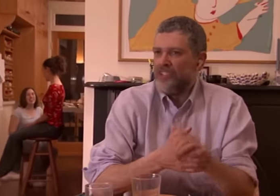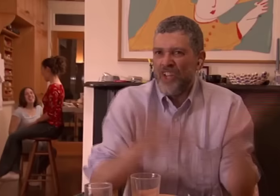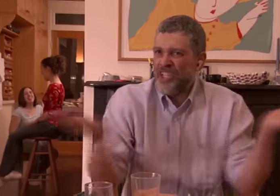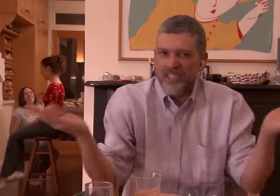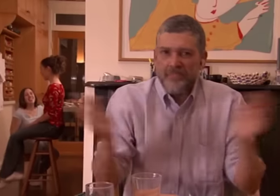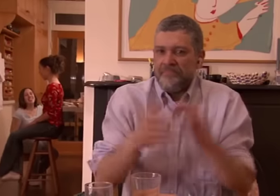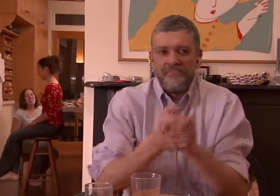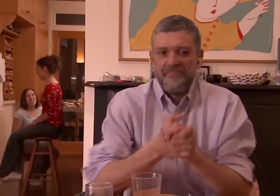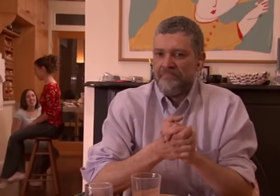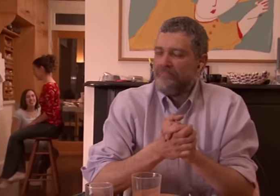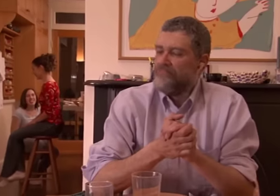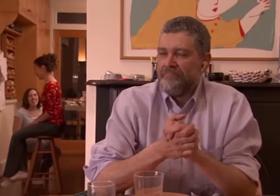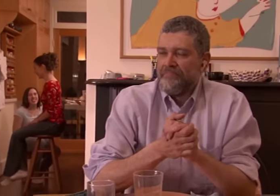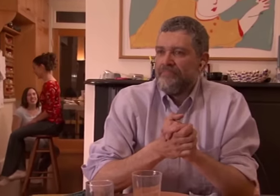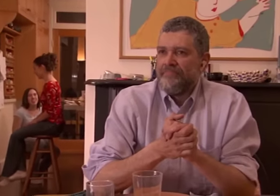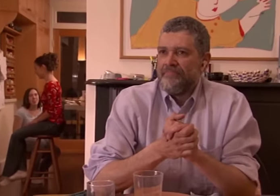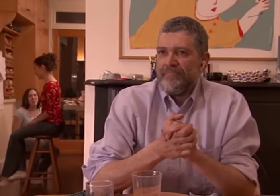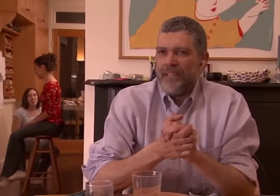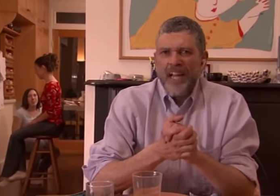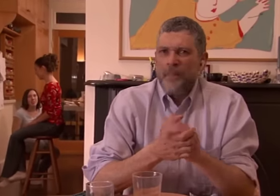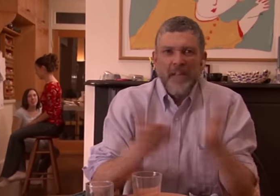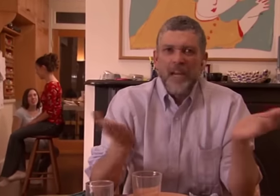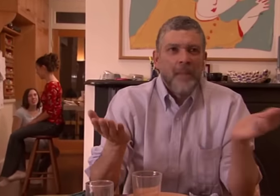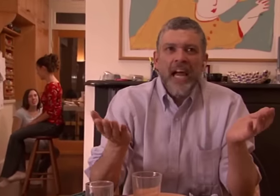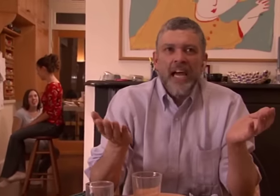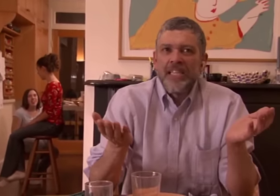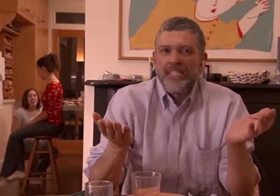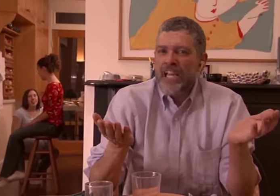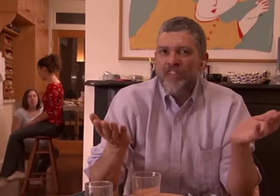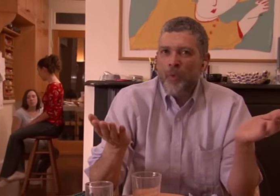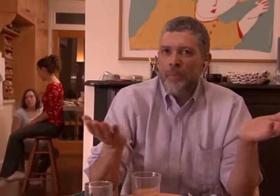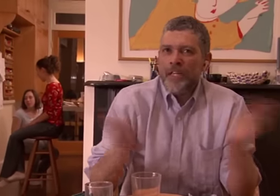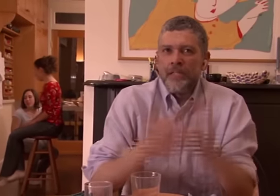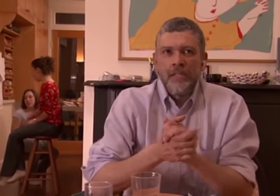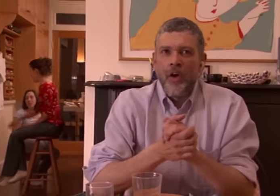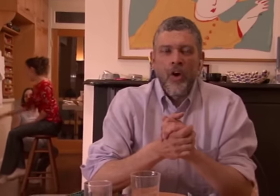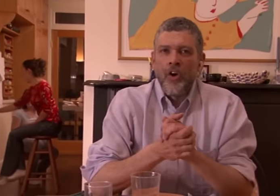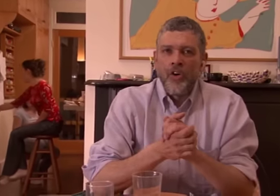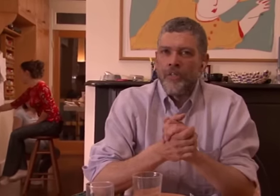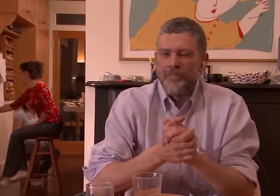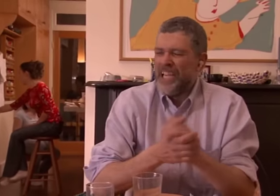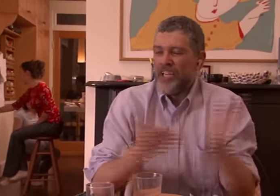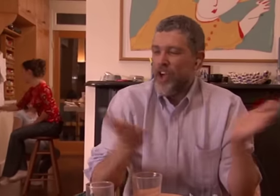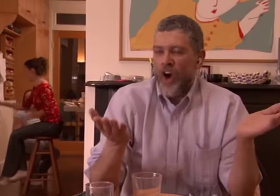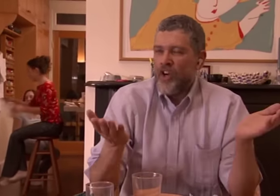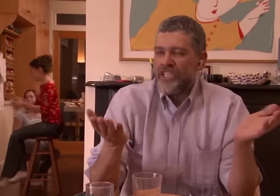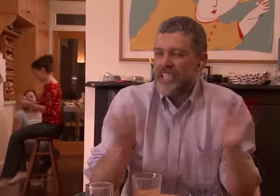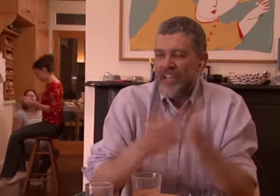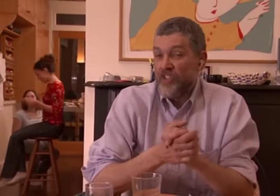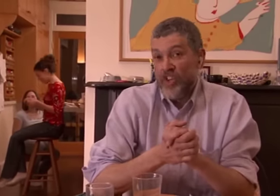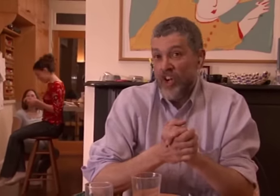It's just like being a man instead of a woman or being tall instead of short.